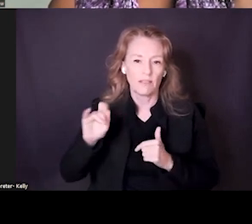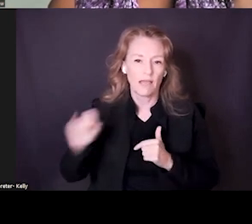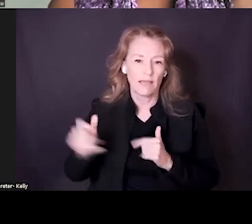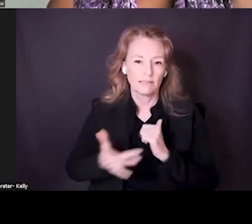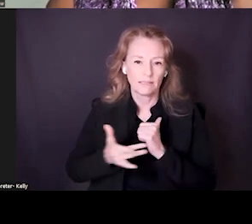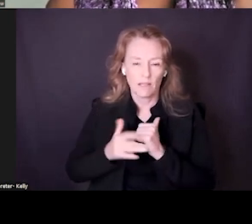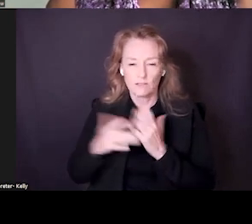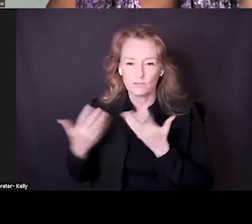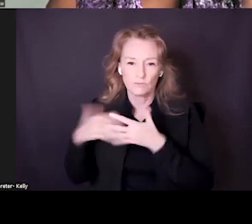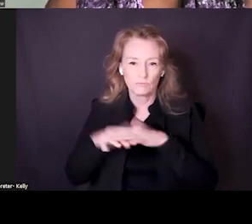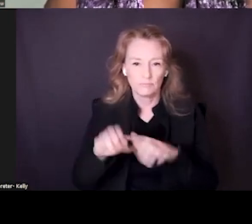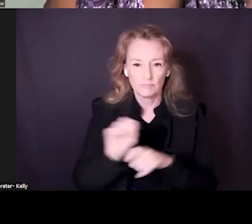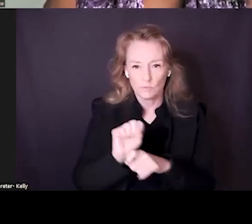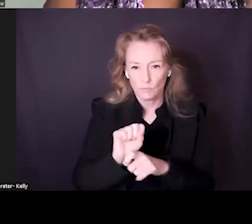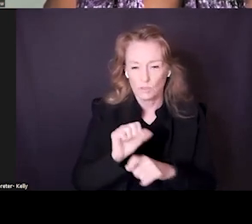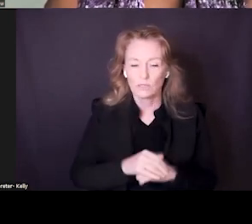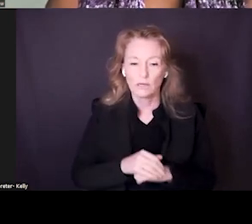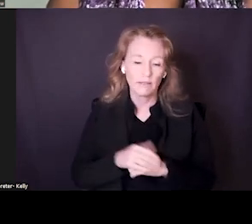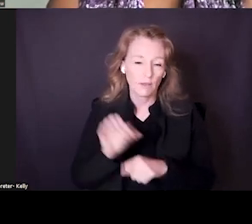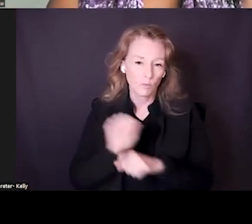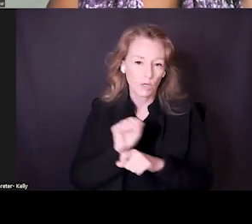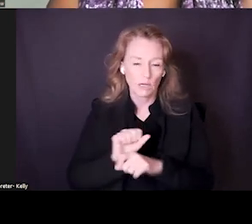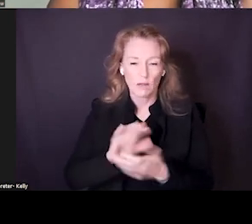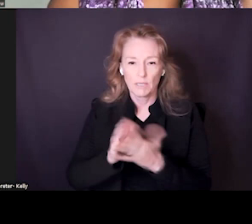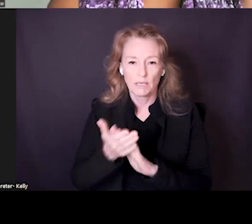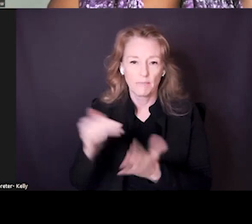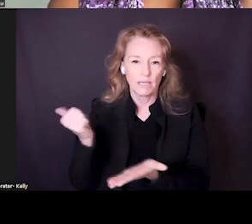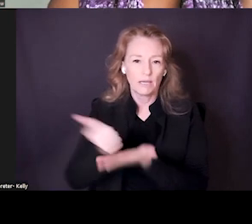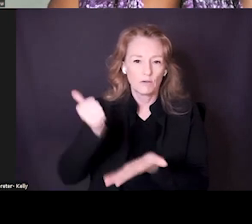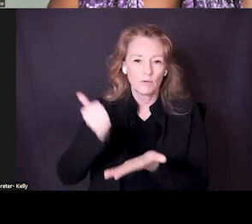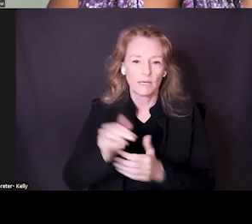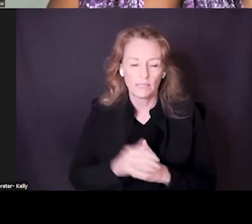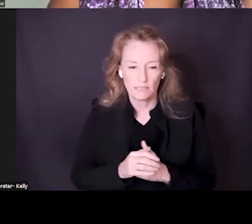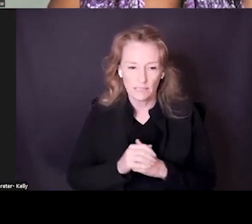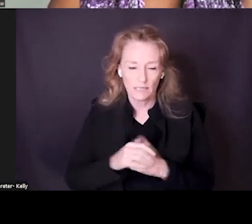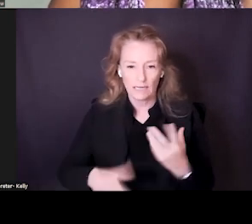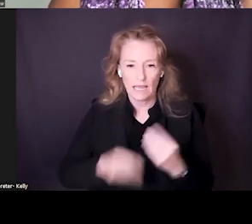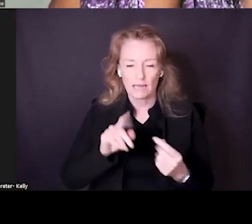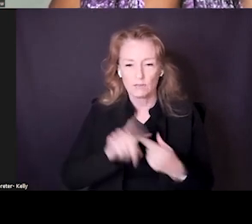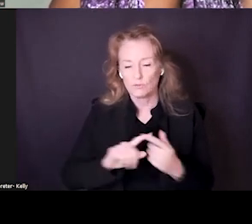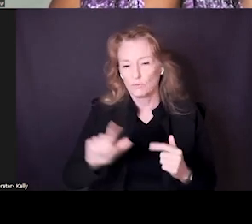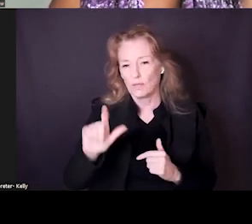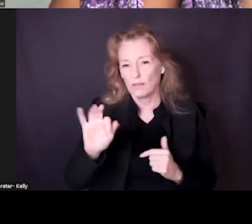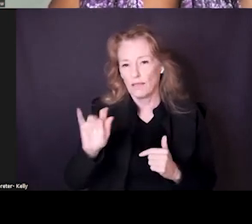WORKING ON GETTING IT ACCREDITED TO GET TO ADDED TO THE LIFELINE NETWORK.